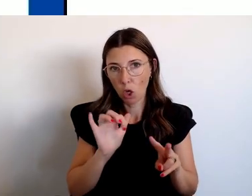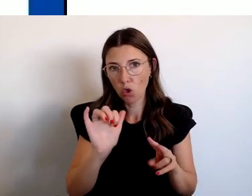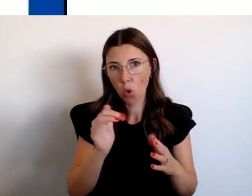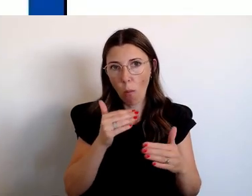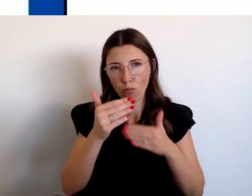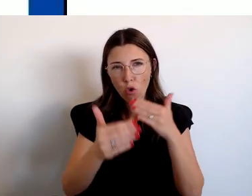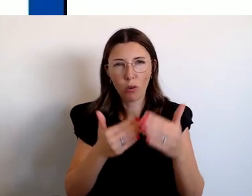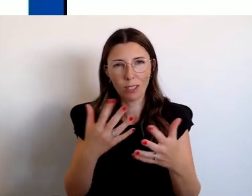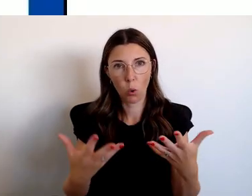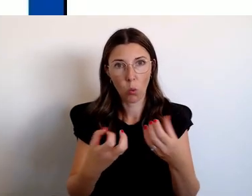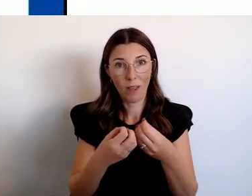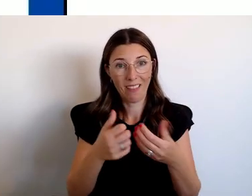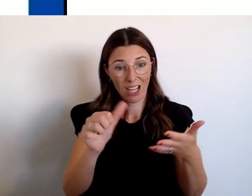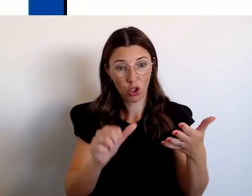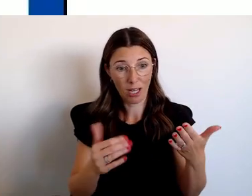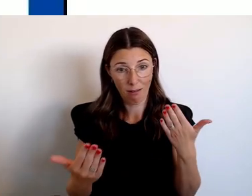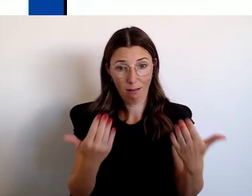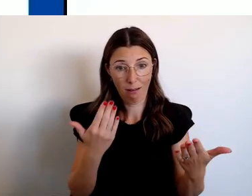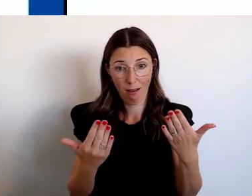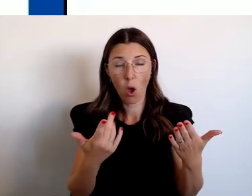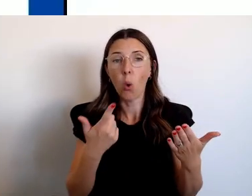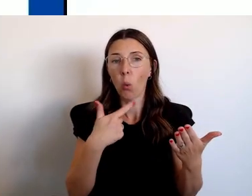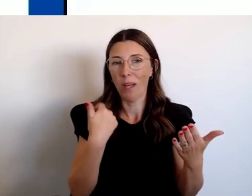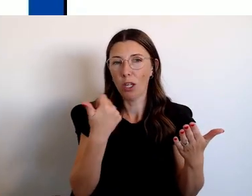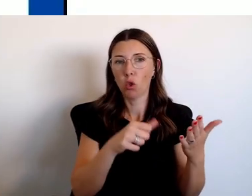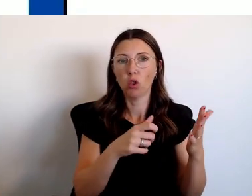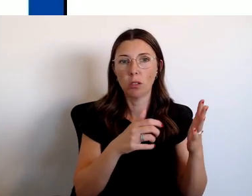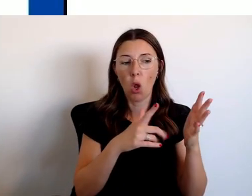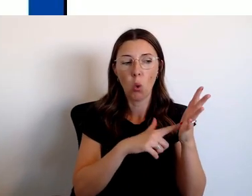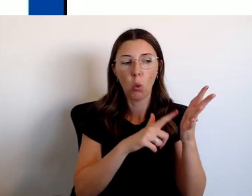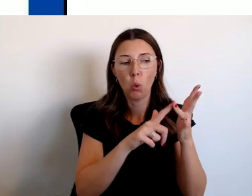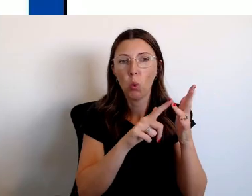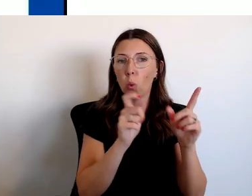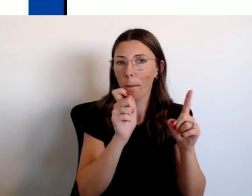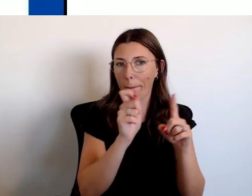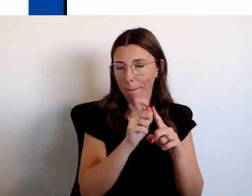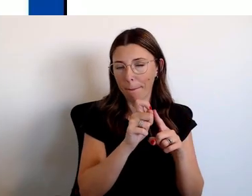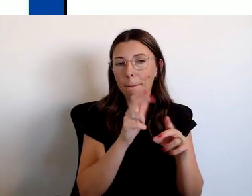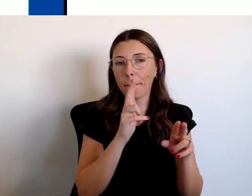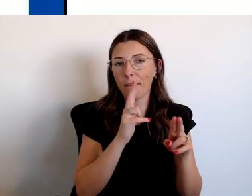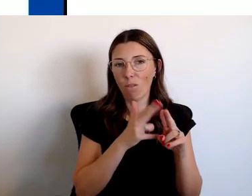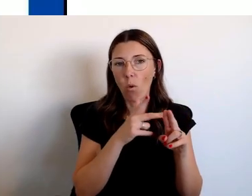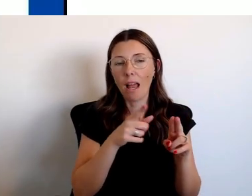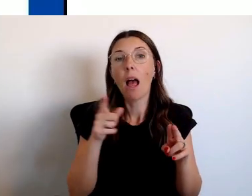And we develop agendas in Microsoft Loop, if you think it's the best tool. And it monitors your progress against that agenda